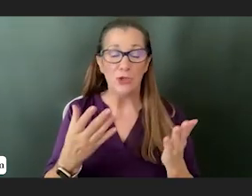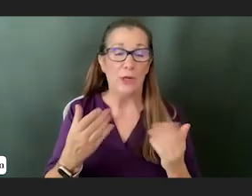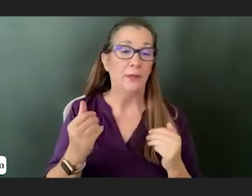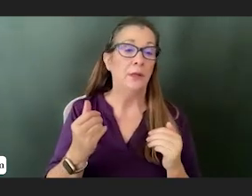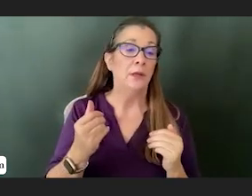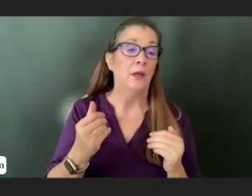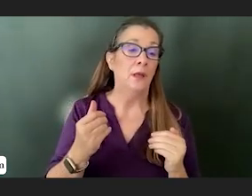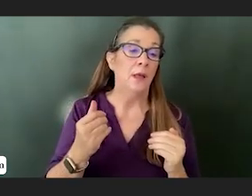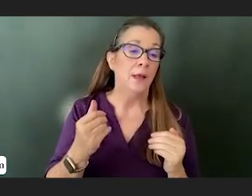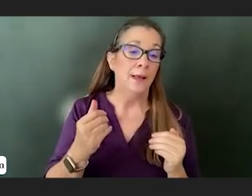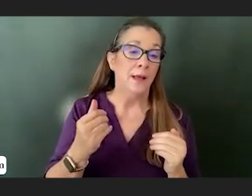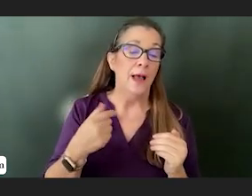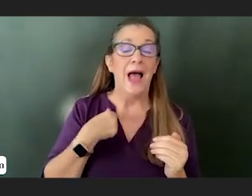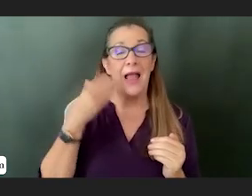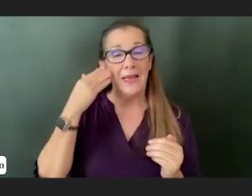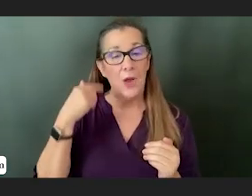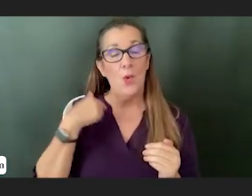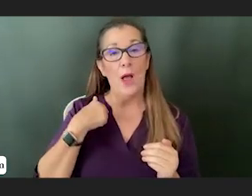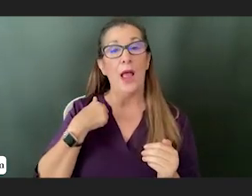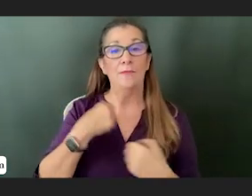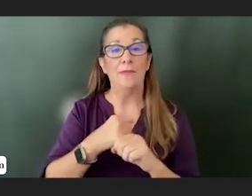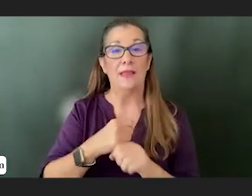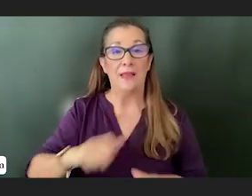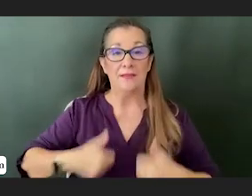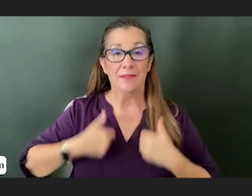So I know I'm making life a little more difficult,